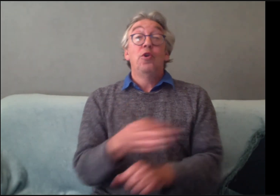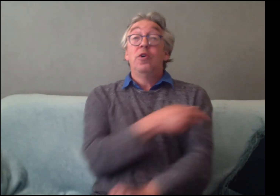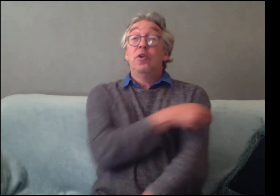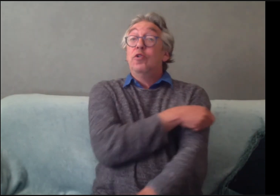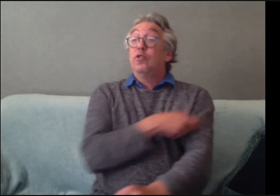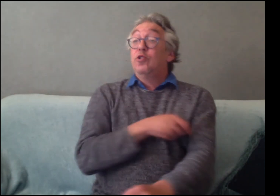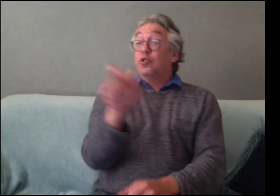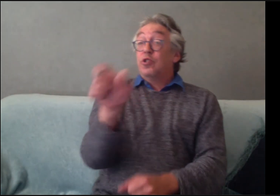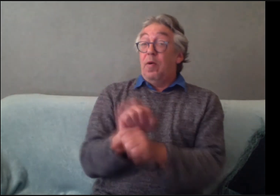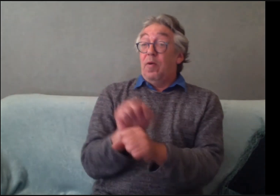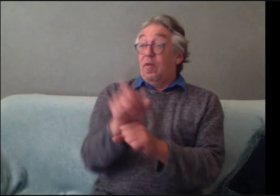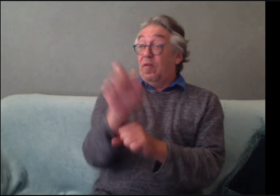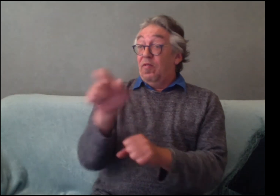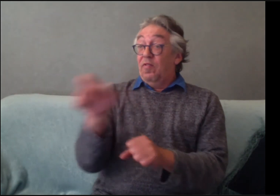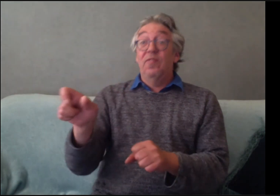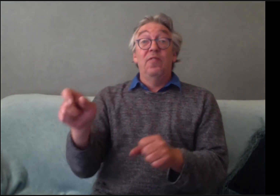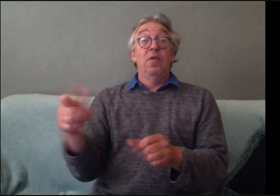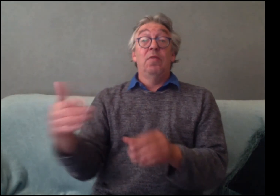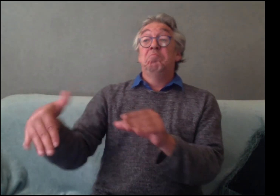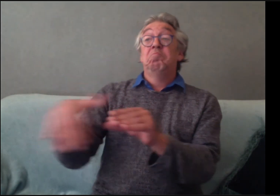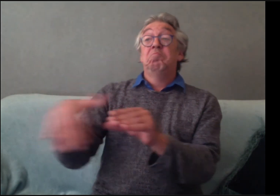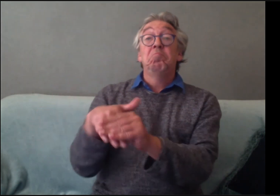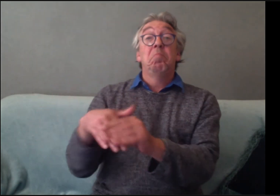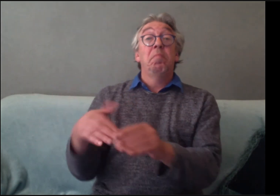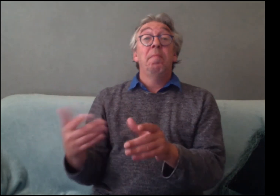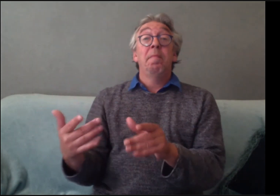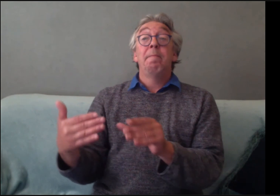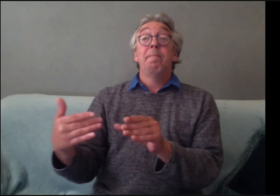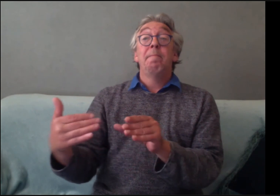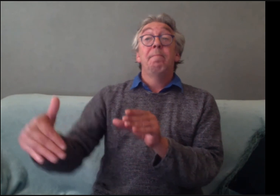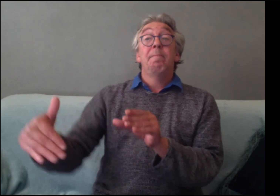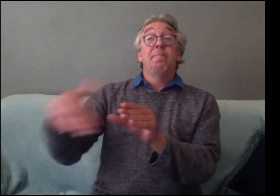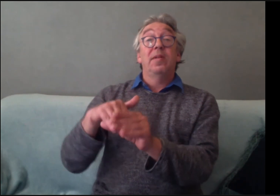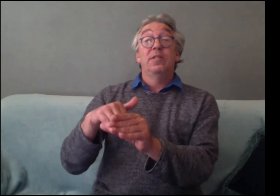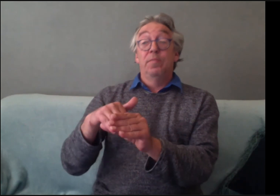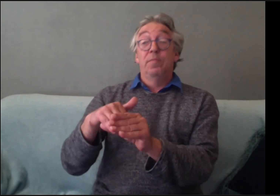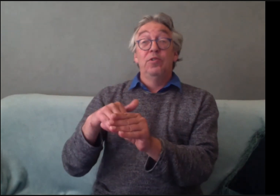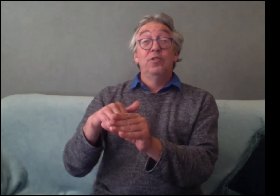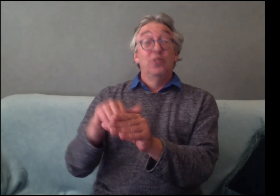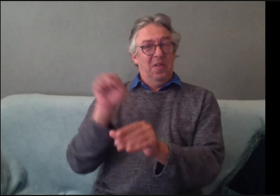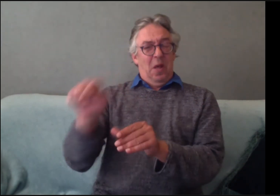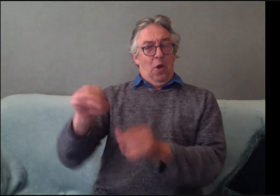in the host countries or where the volunteering takes place.